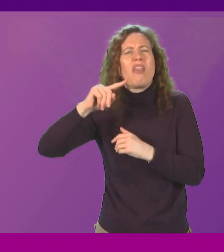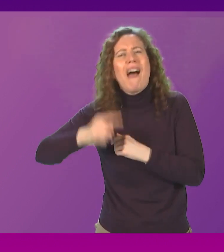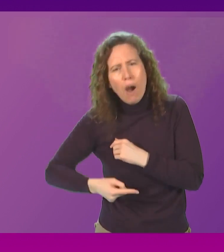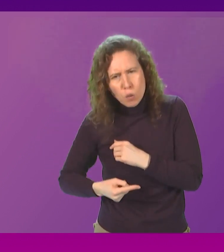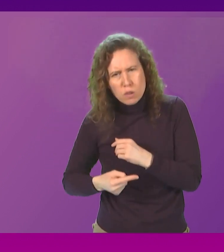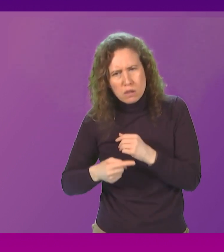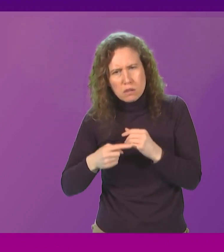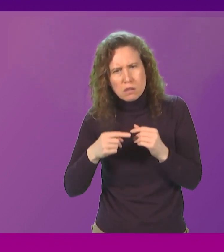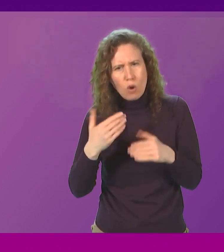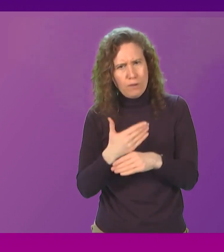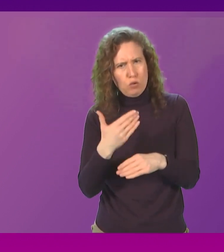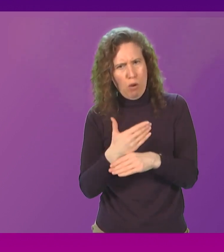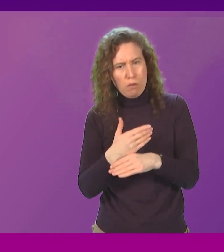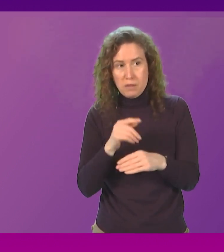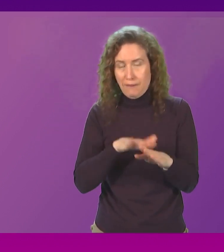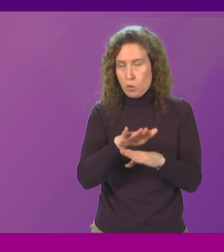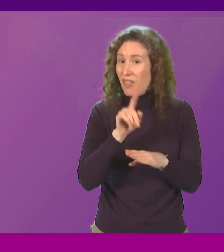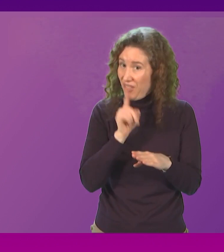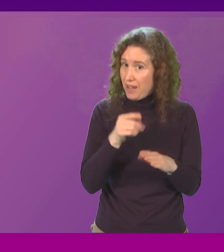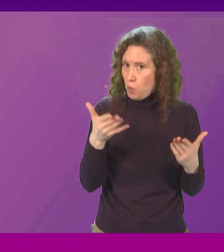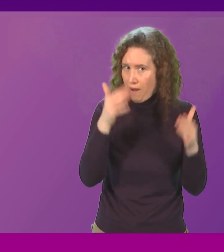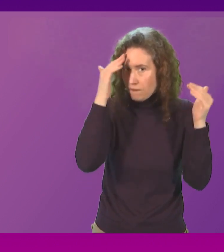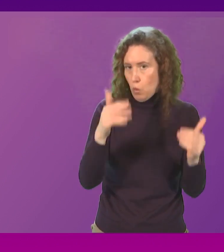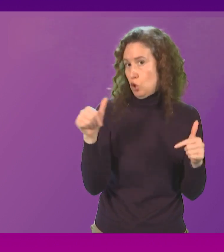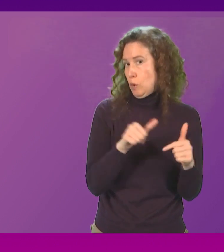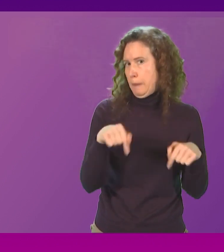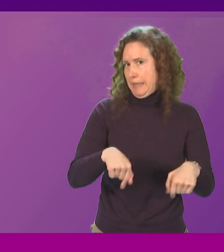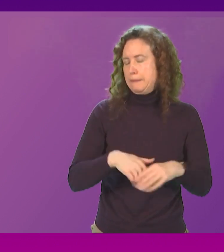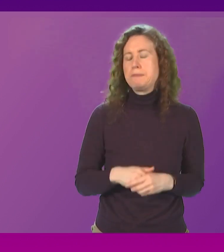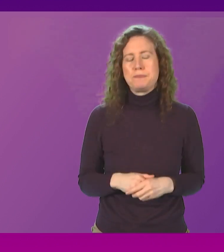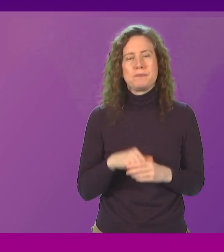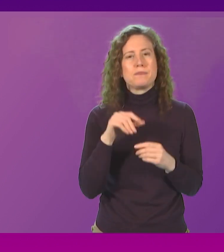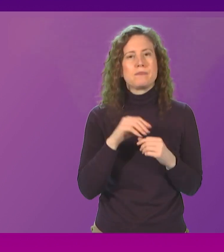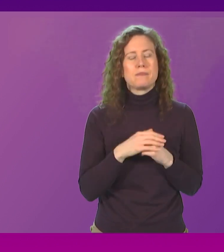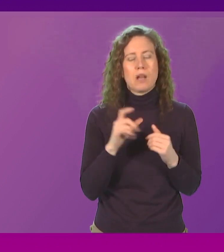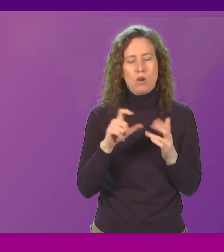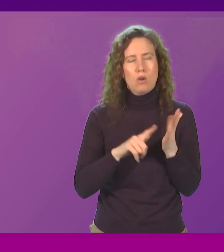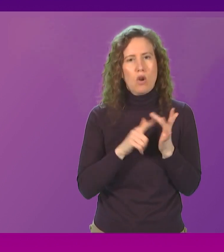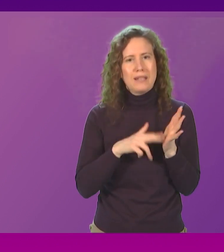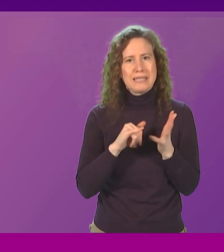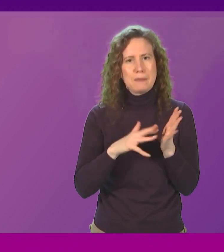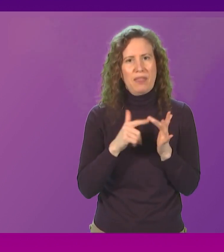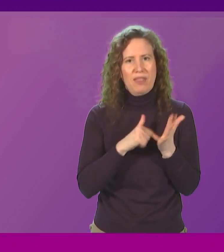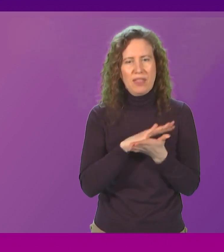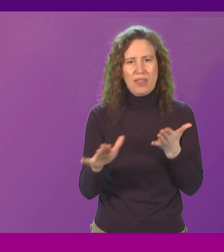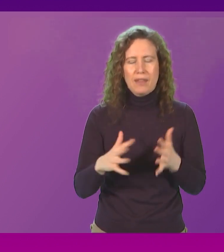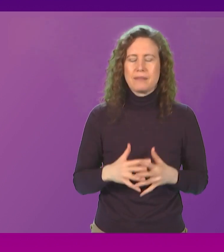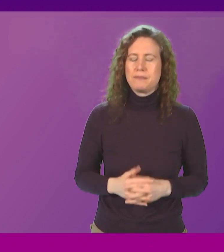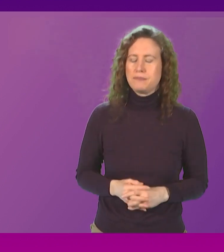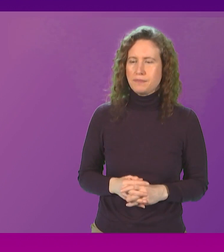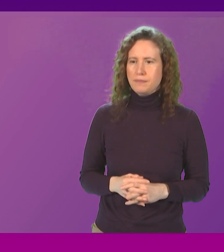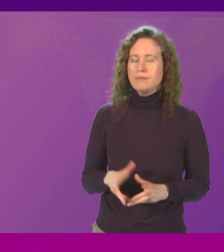That is where the focus of this and future Scottish Governments should be.